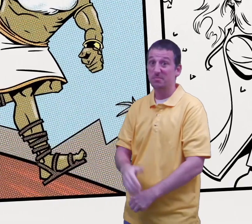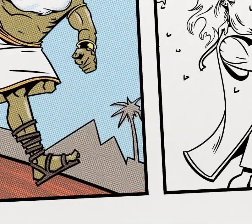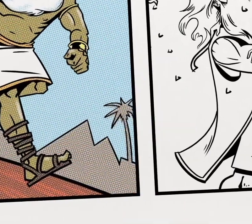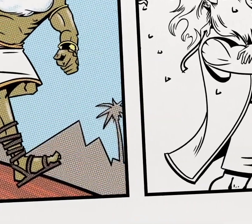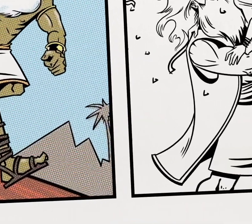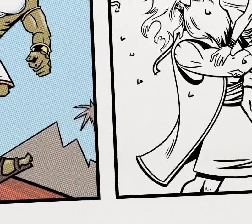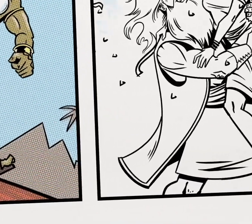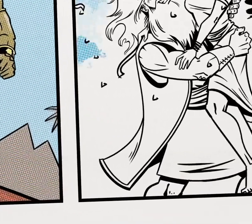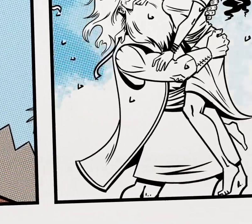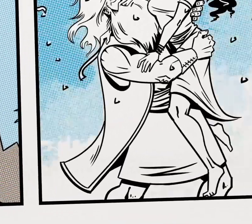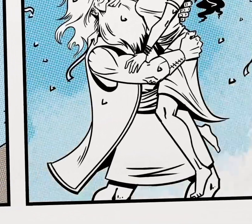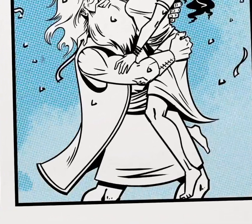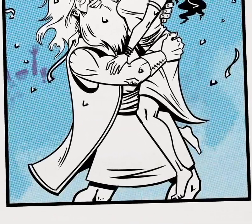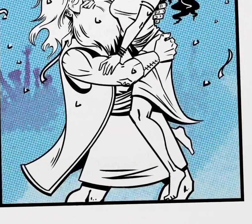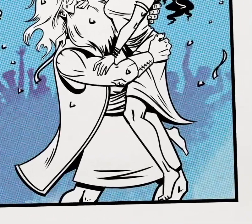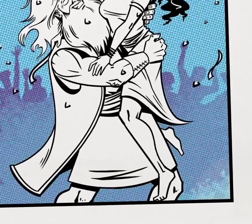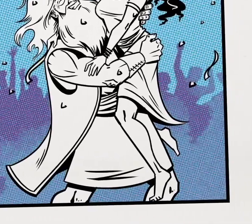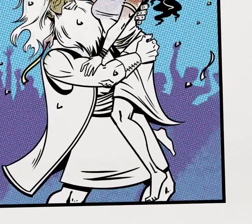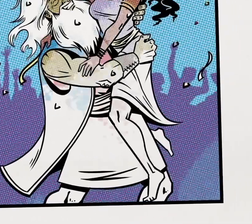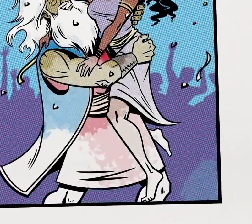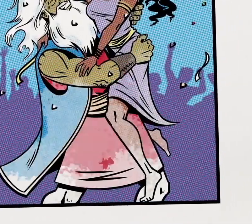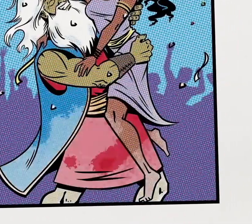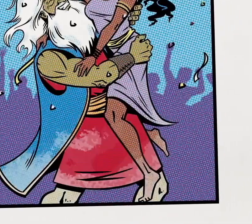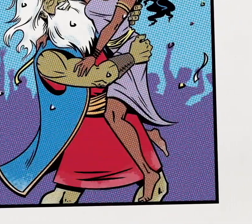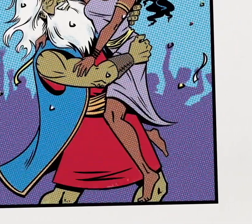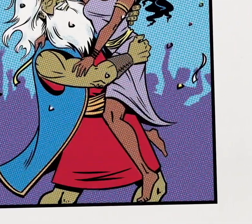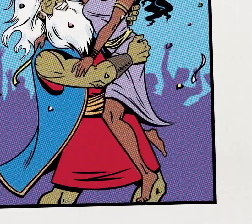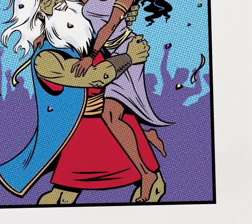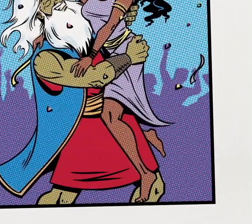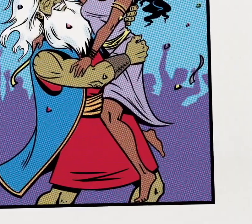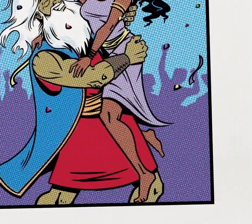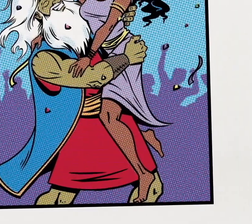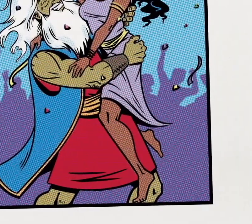Jon: So it was a bad thing, but he does meets his wife out there, so it’s a good thing?